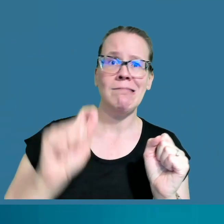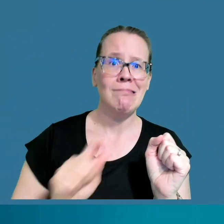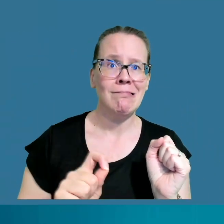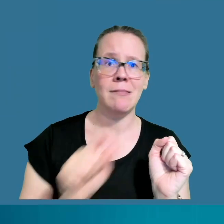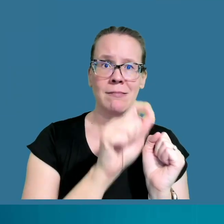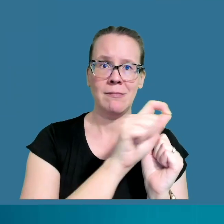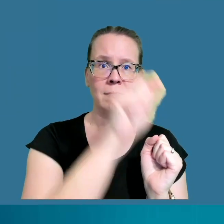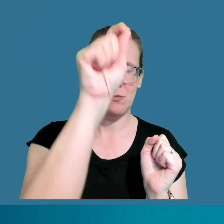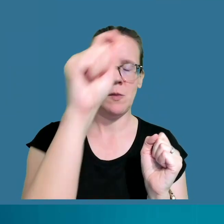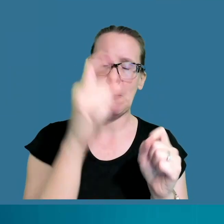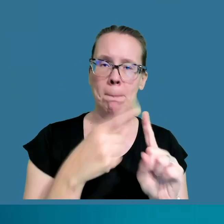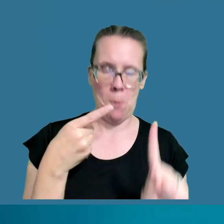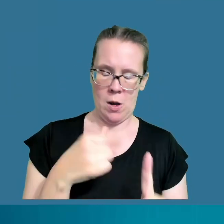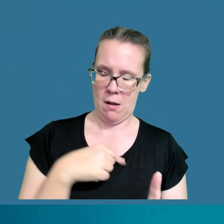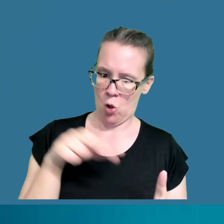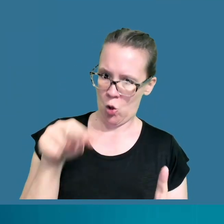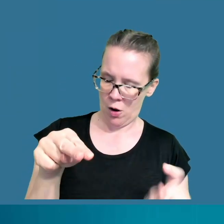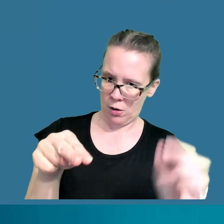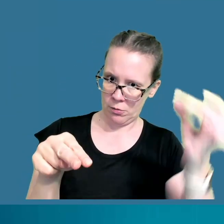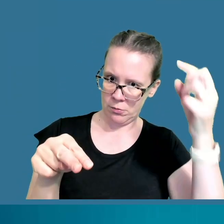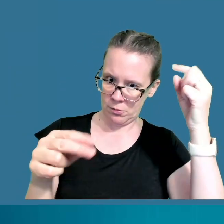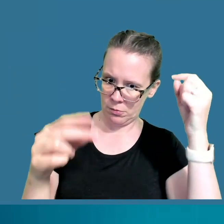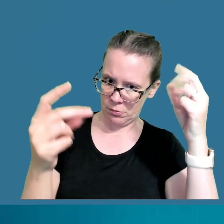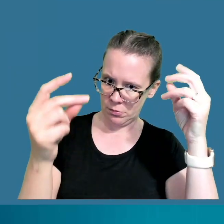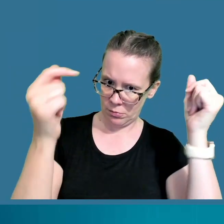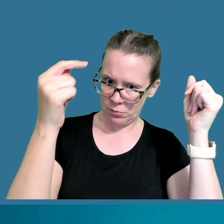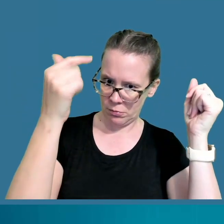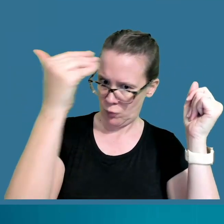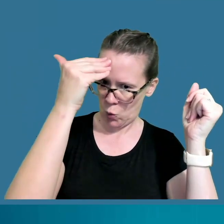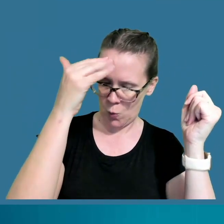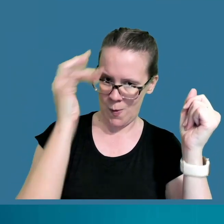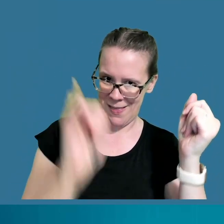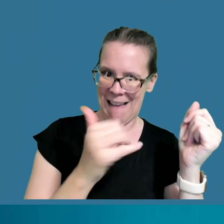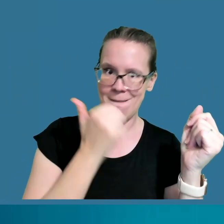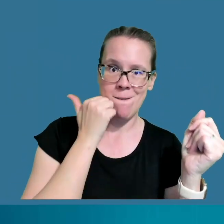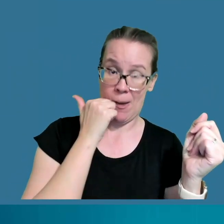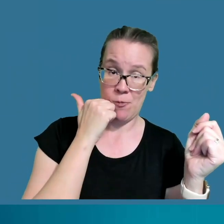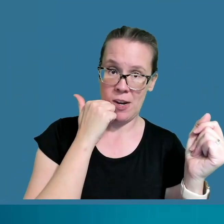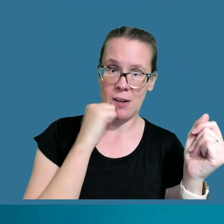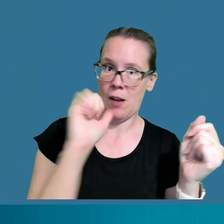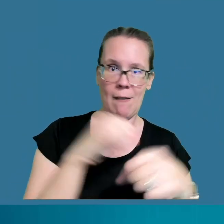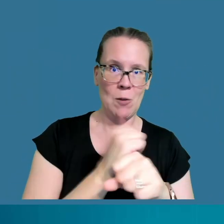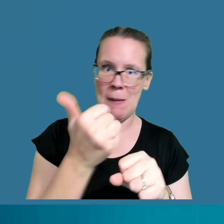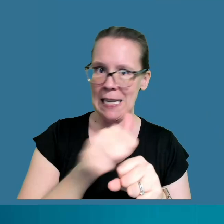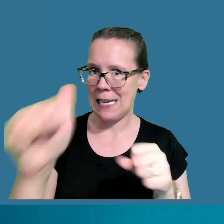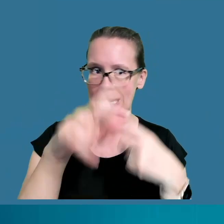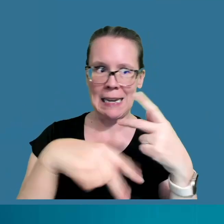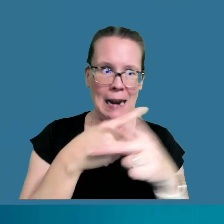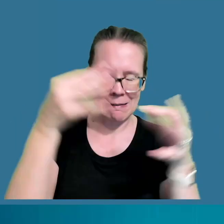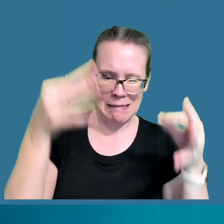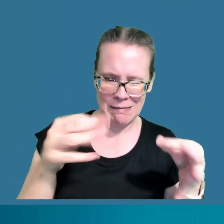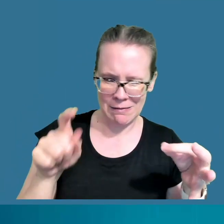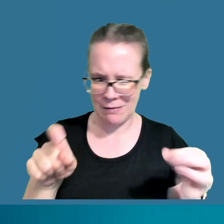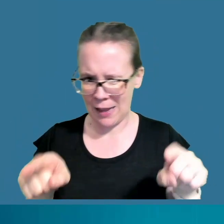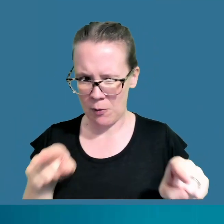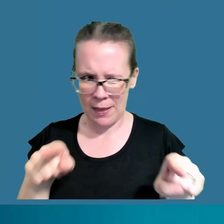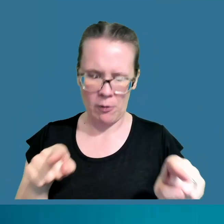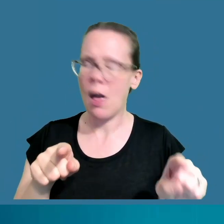you know. It's not-- you're not winning a coloring competition. You just want to automatically be able to look at that pattern piece and identify which of the fabrics